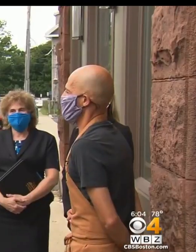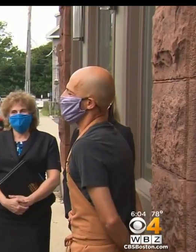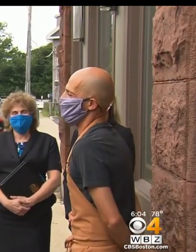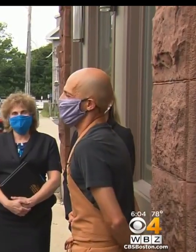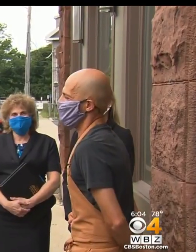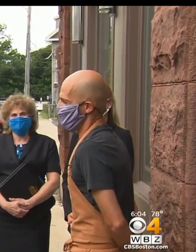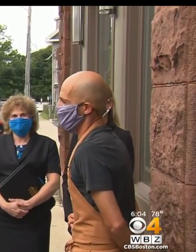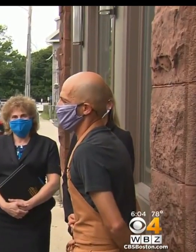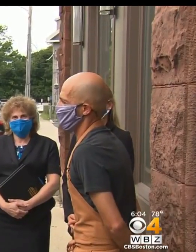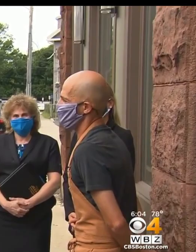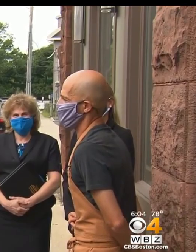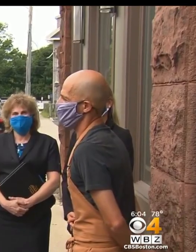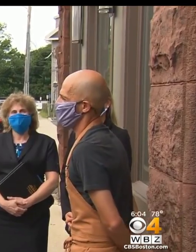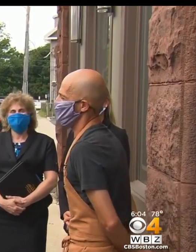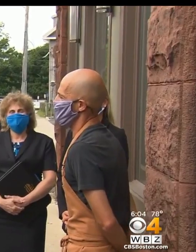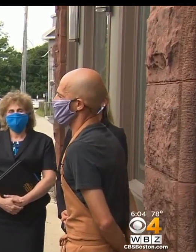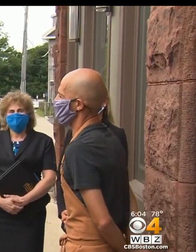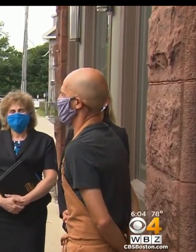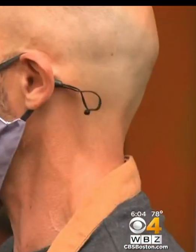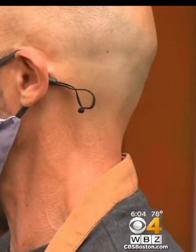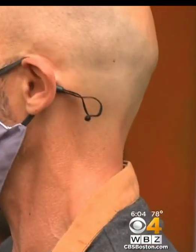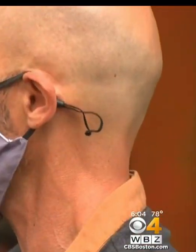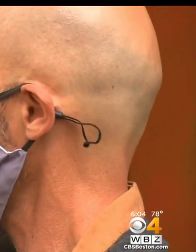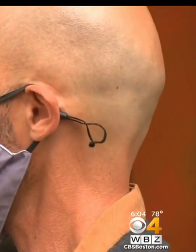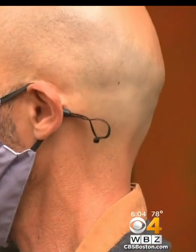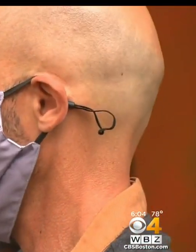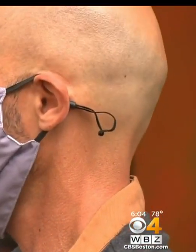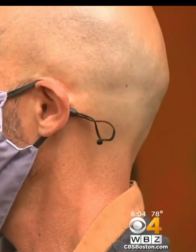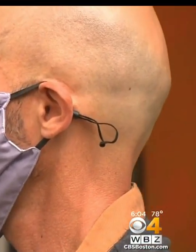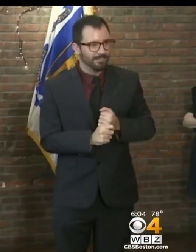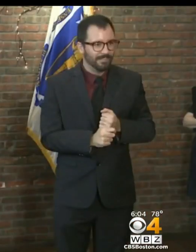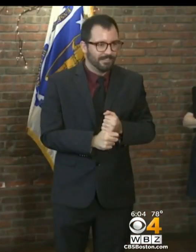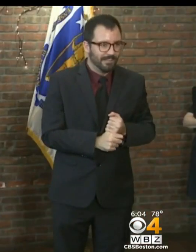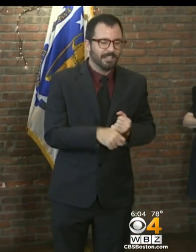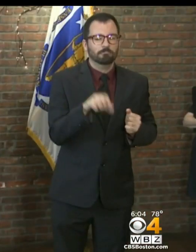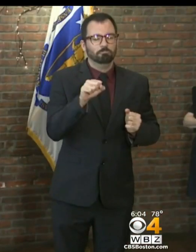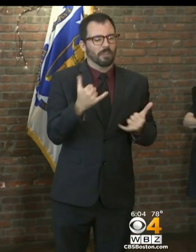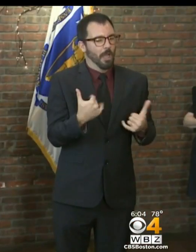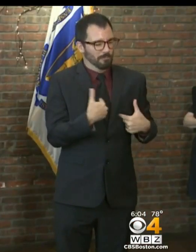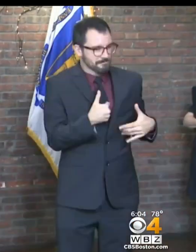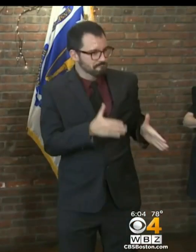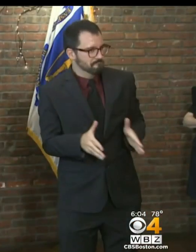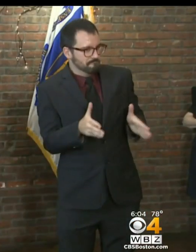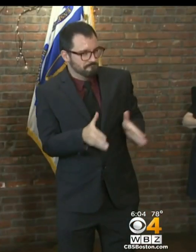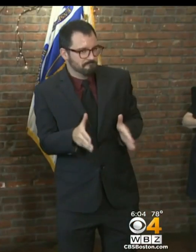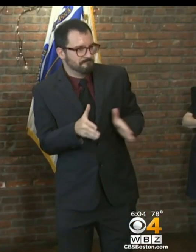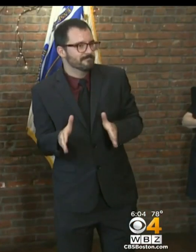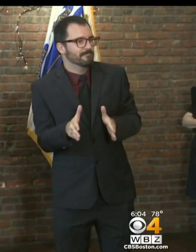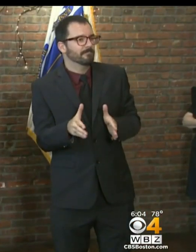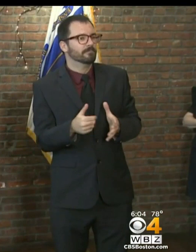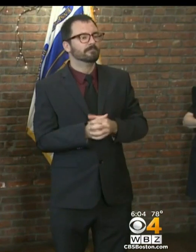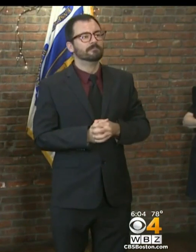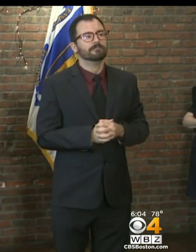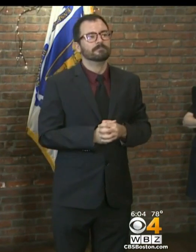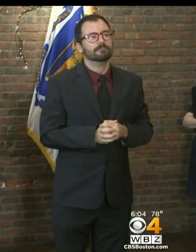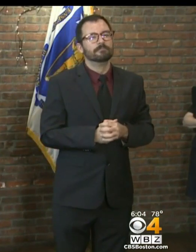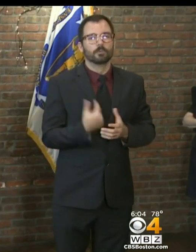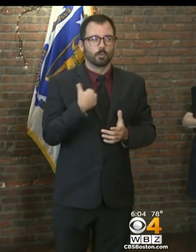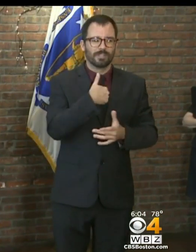POSSIBLY A GLIMPSE INTO WHAT WE MIGHT SEE IN NEW ENGLAND SOON. WE HAVE TO BE PRETTY BRAVE